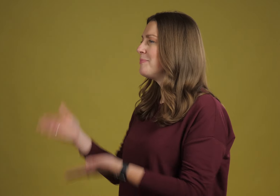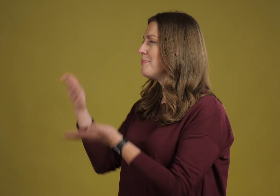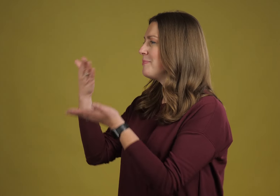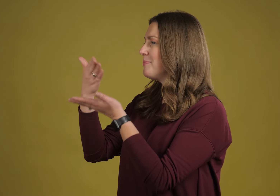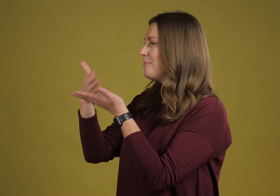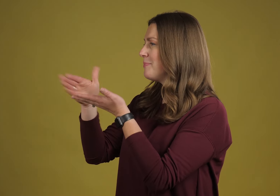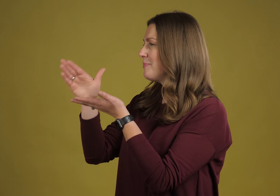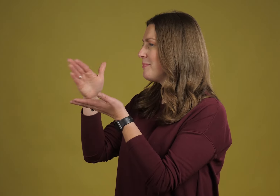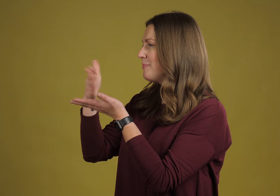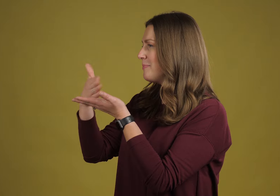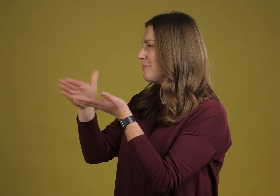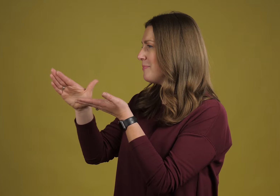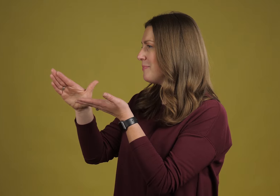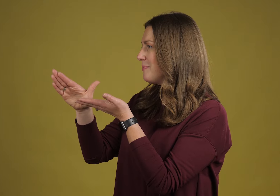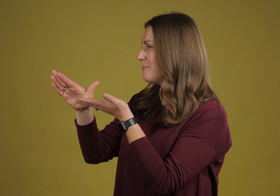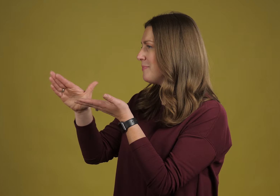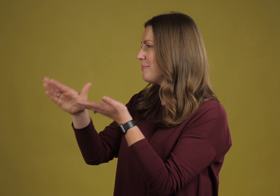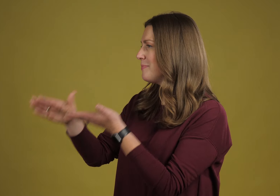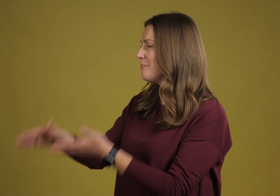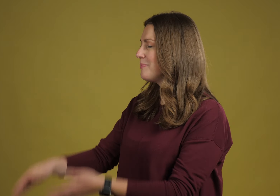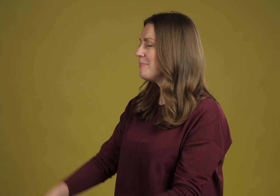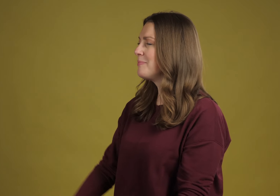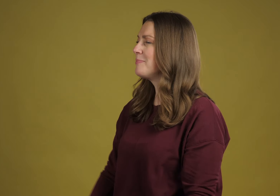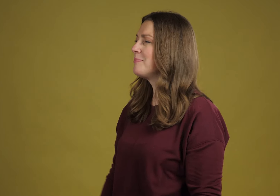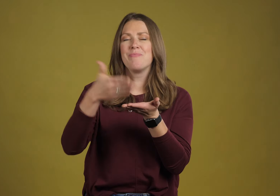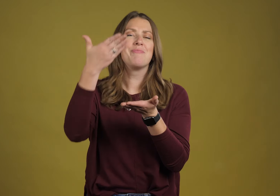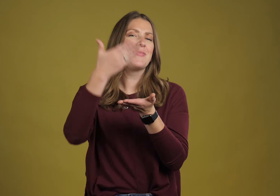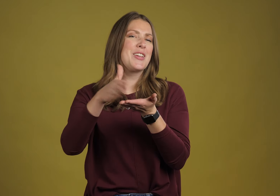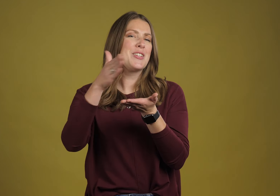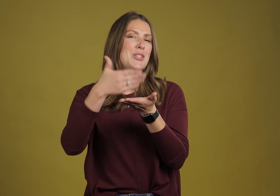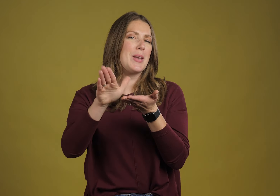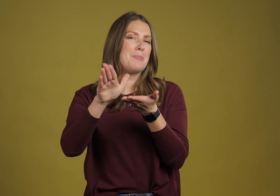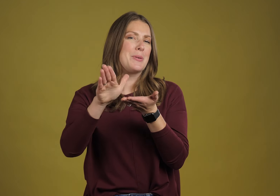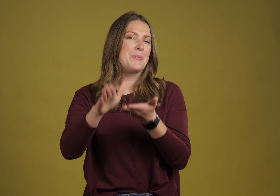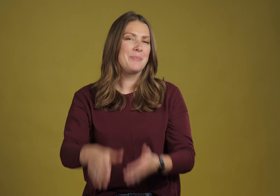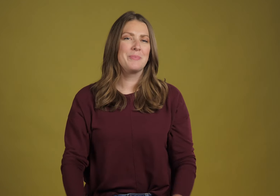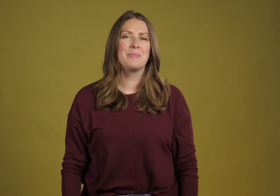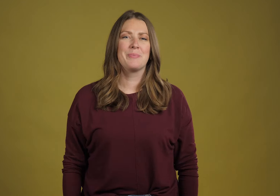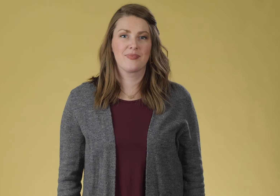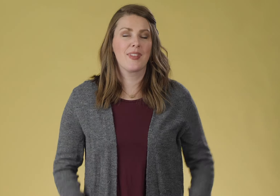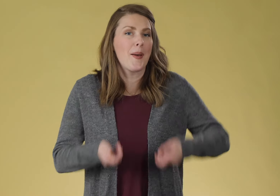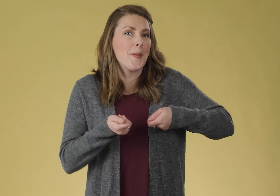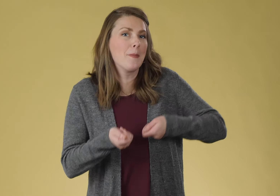And your dominant hand is sweeping the dirt. Sweep.